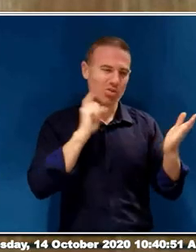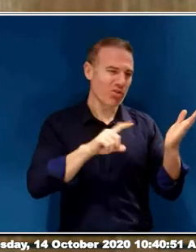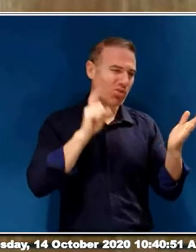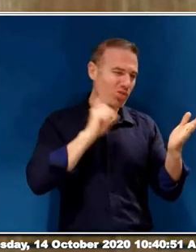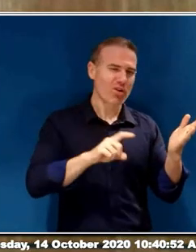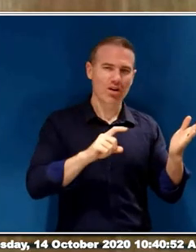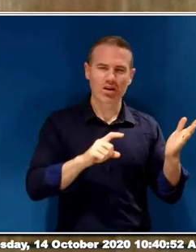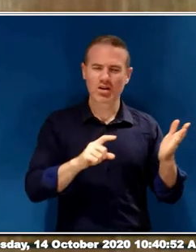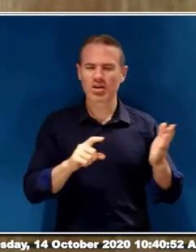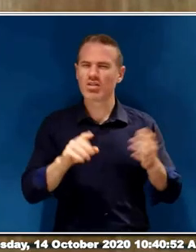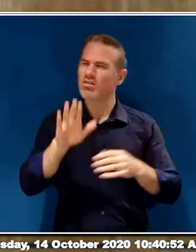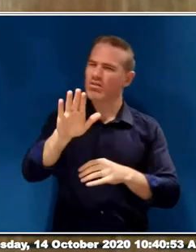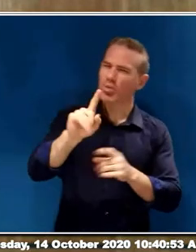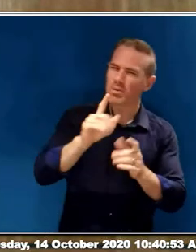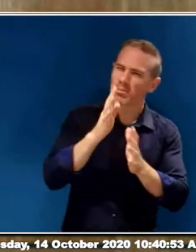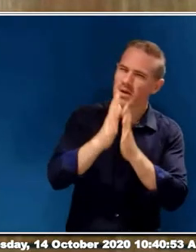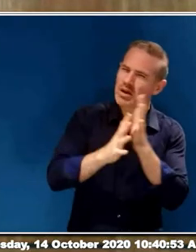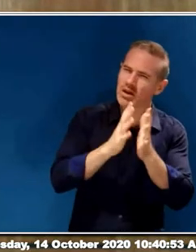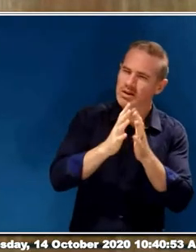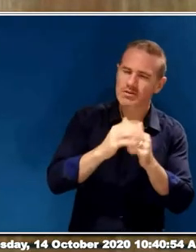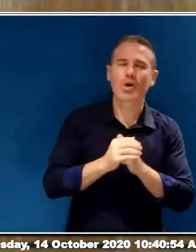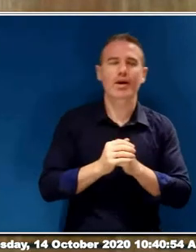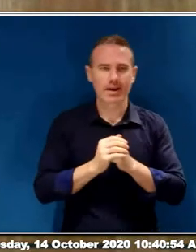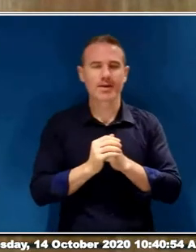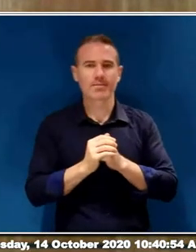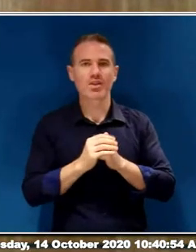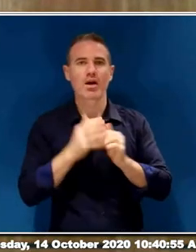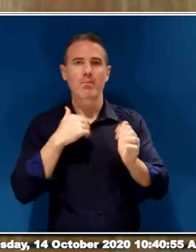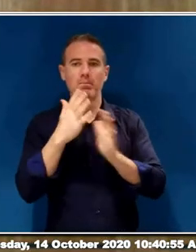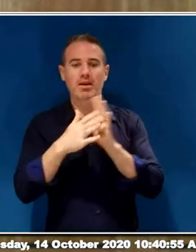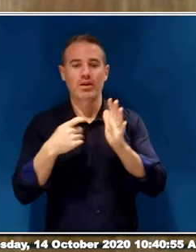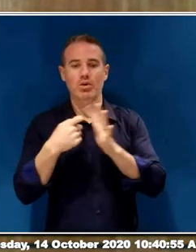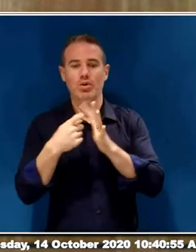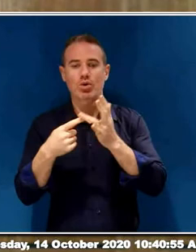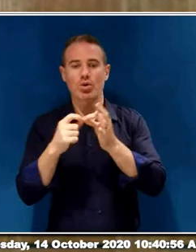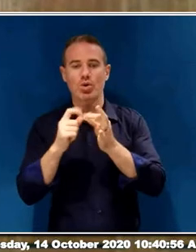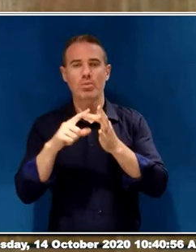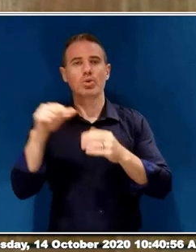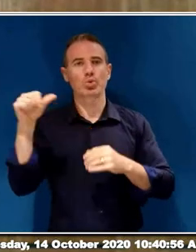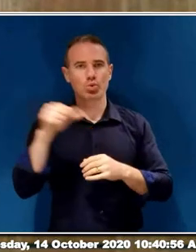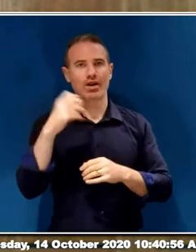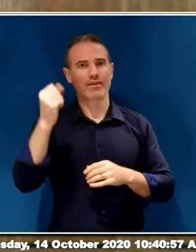The plan for the brain break. There was one particular teacher, the same teacher who caused Kobe